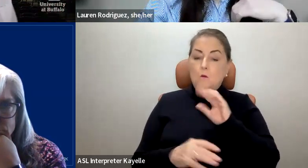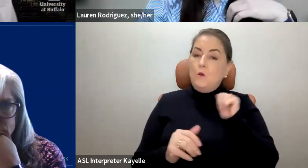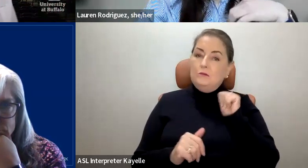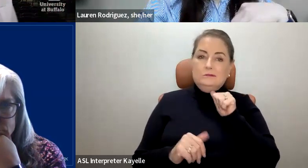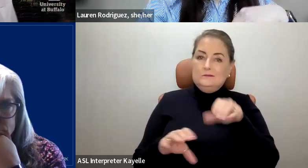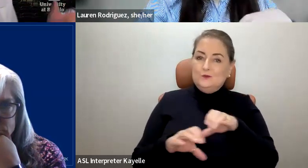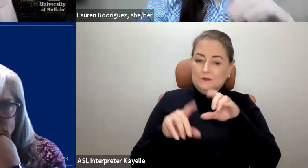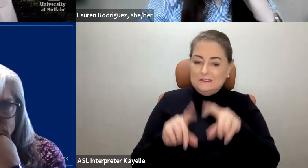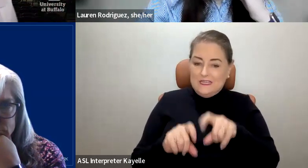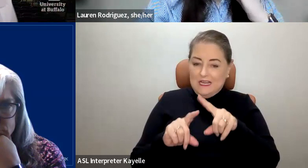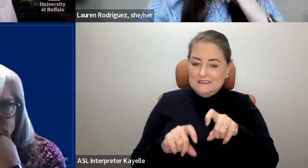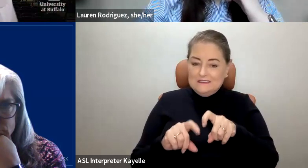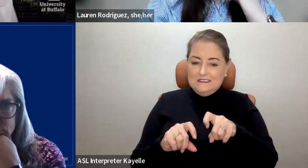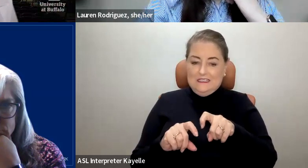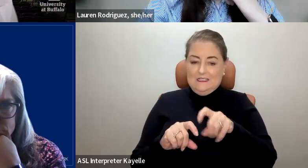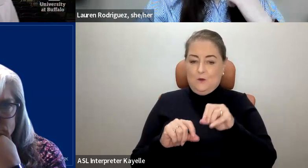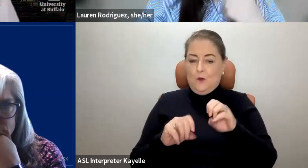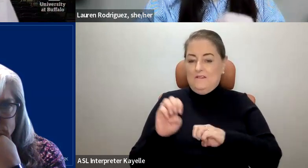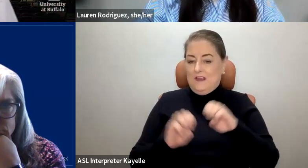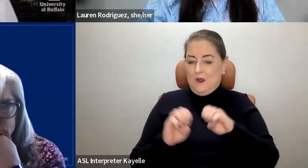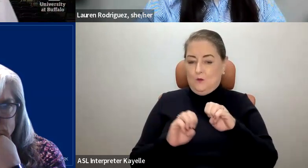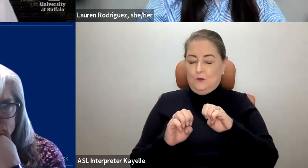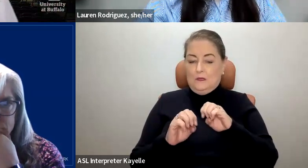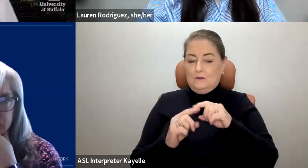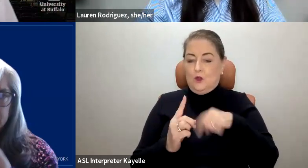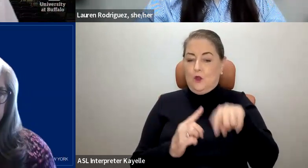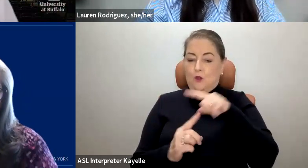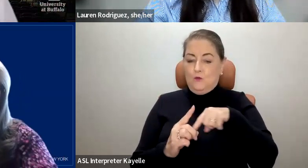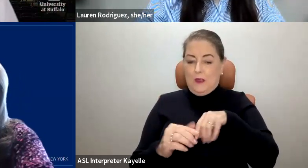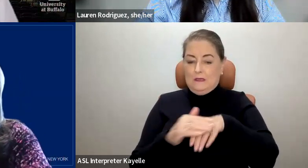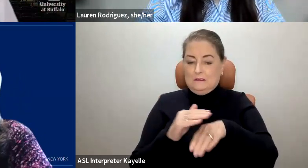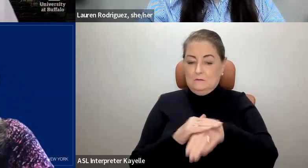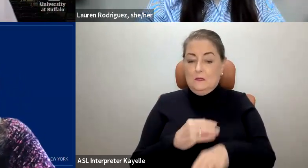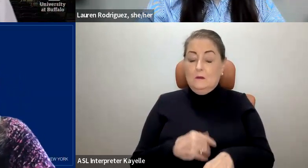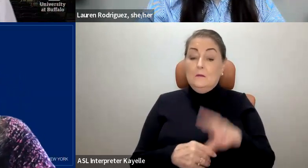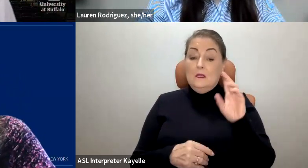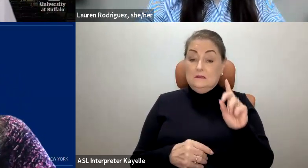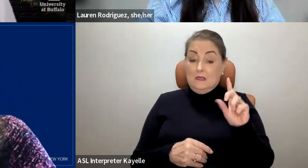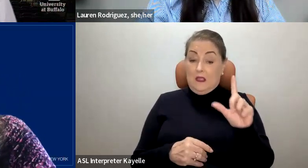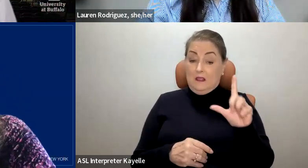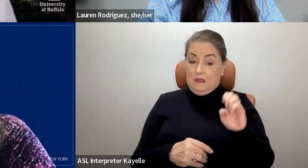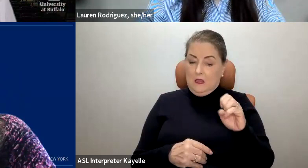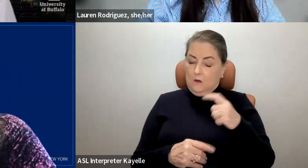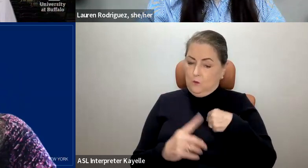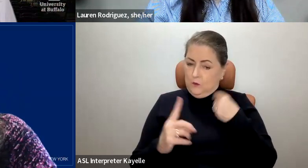around accessibility if it's a low impact. But with the DLE project and DLE procurement, we consider everything high impact